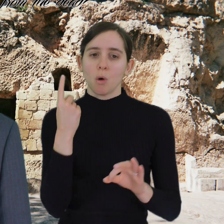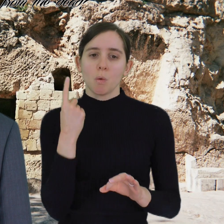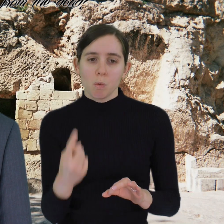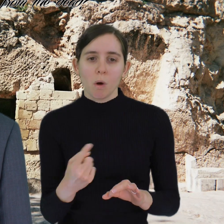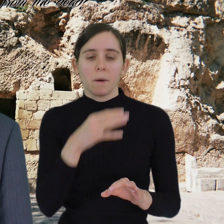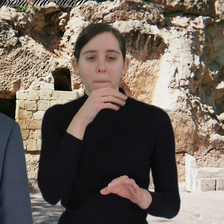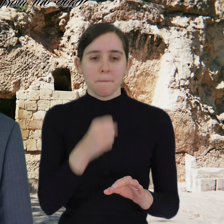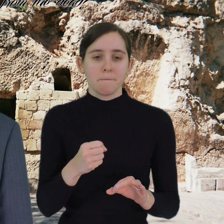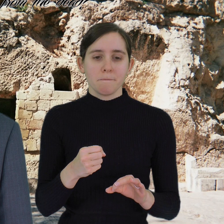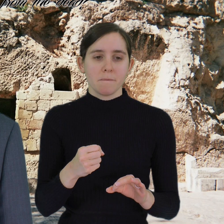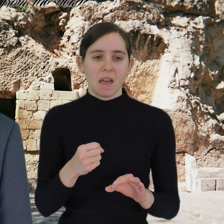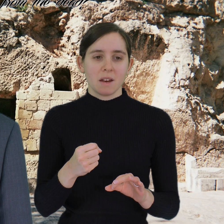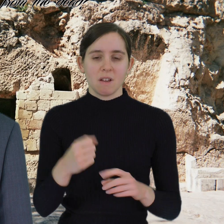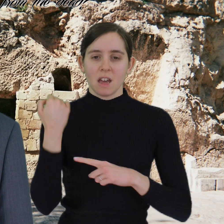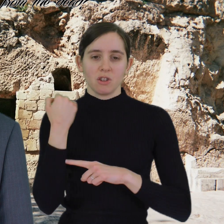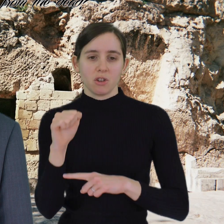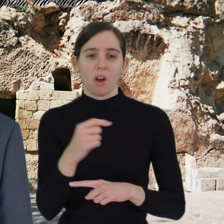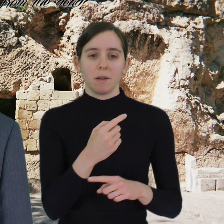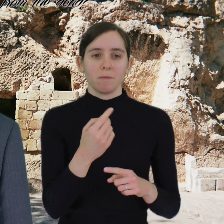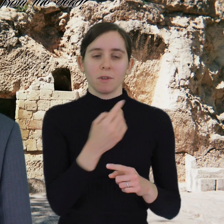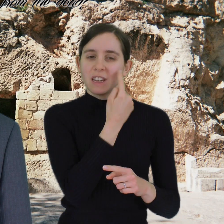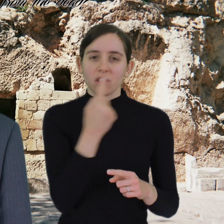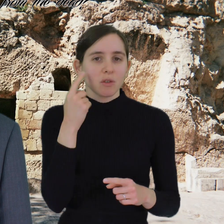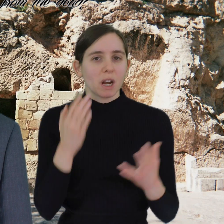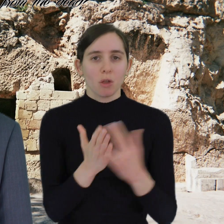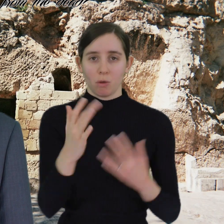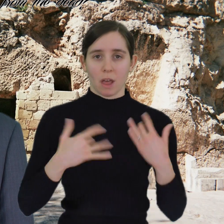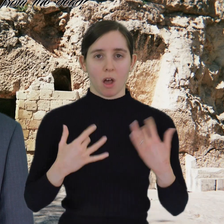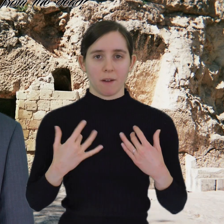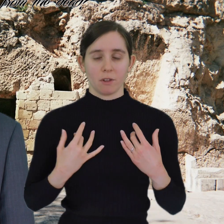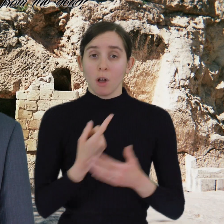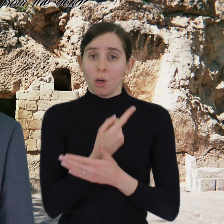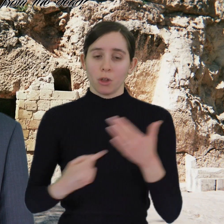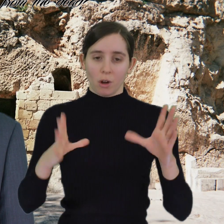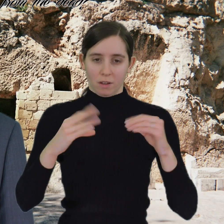testimony throughout their lives. The only reasonable conclusion